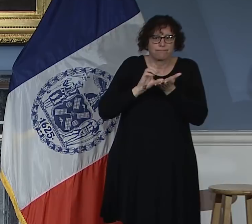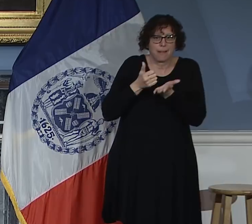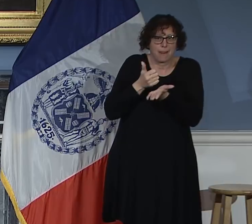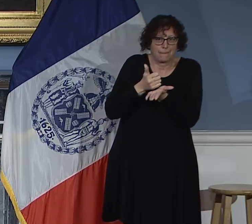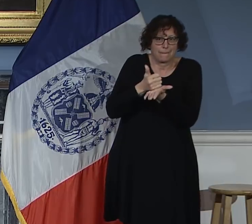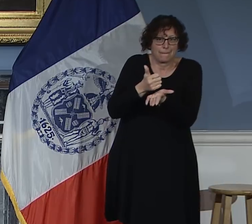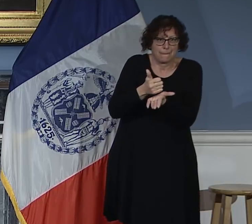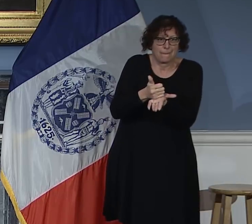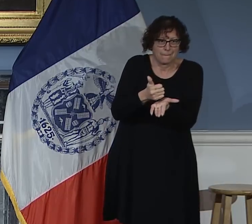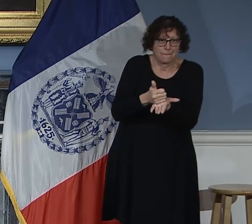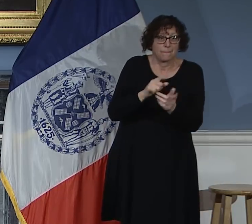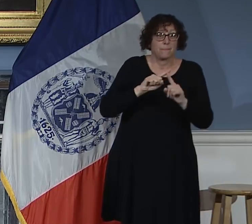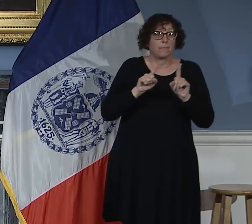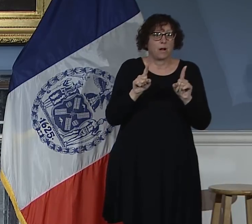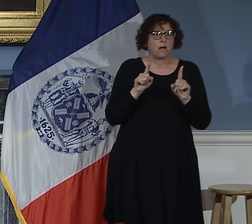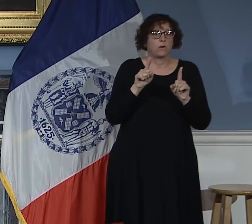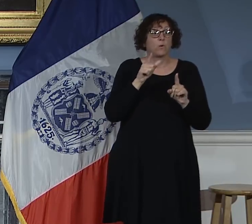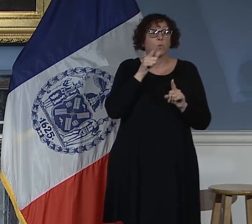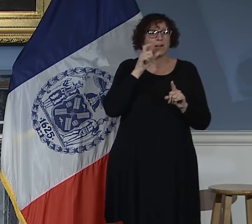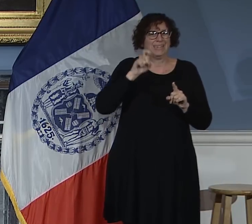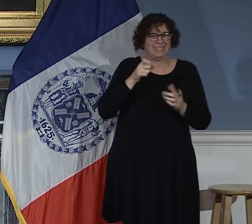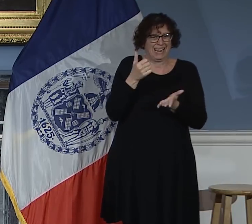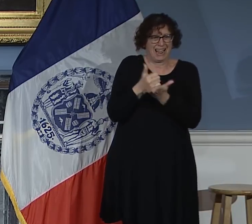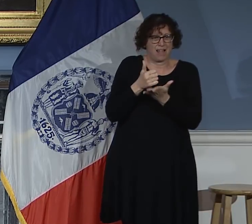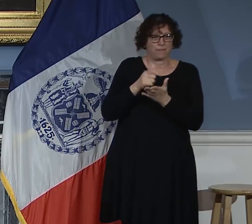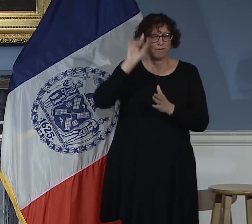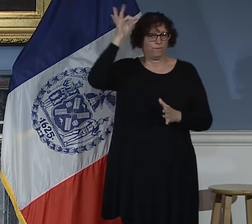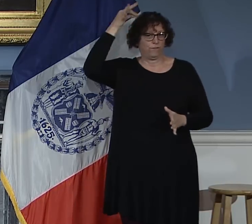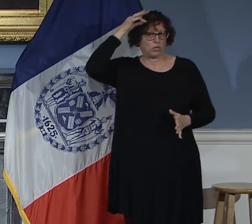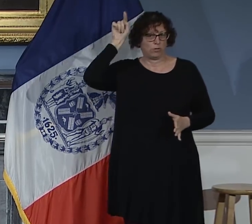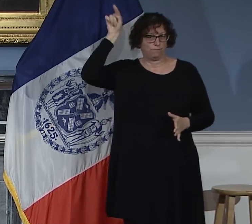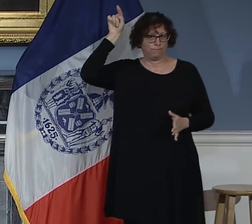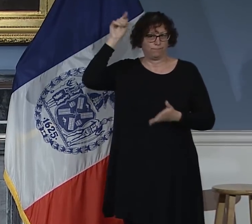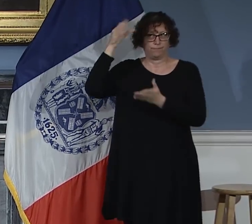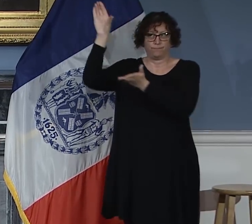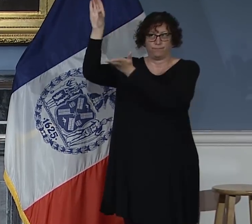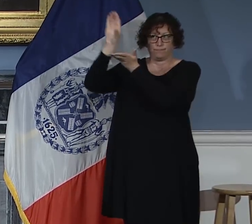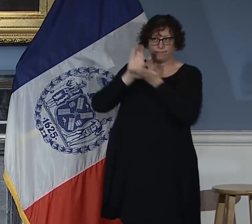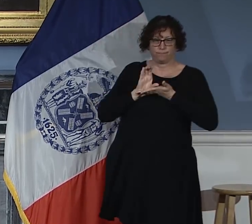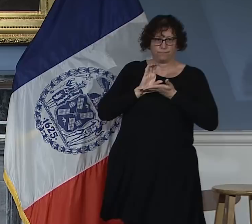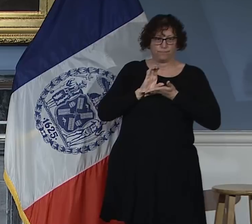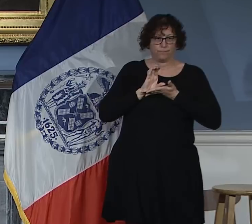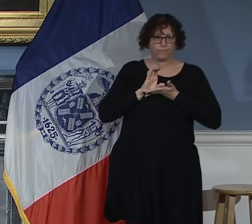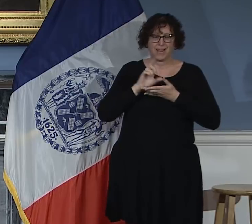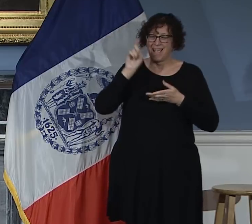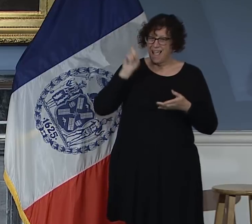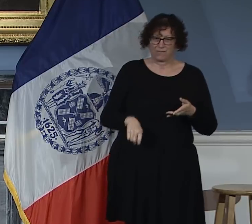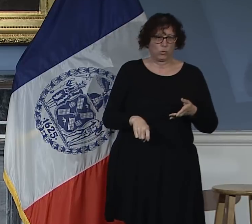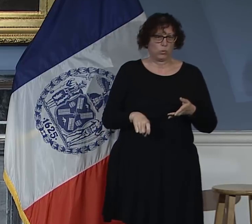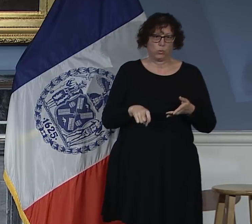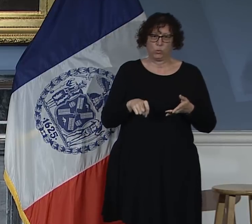TO BE VERY MINDFUL THAT OUR CITY GOVERNMENT PISAYGIN RFO A LOT OF EXTRAORDINARY EXPENSES AND